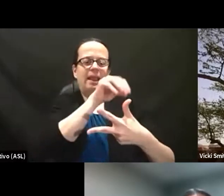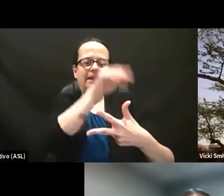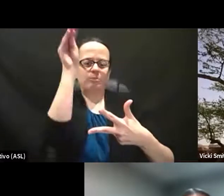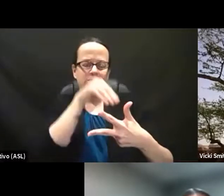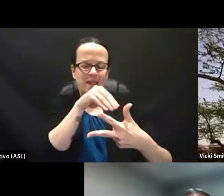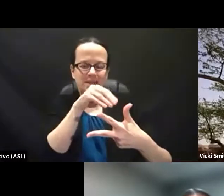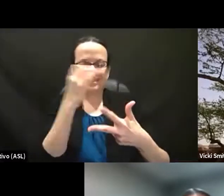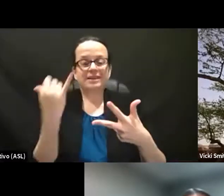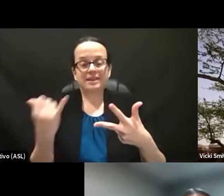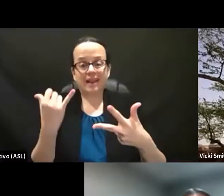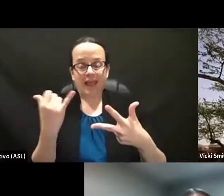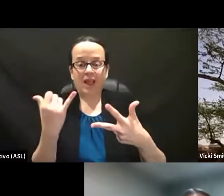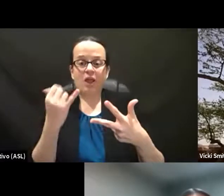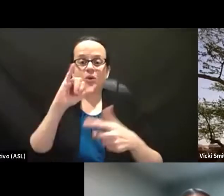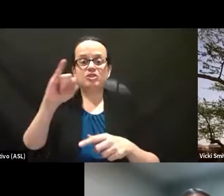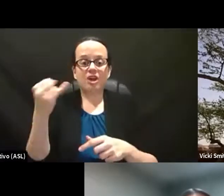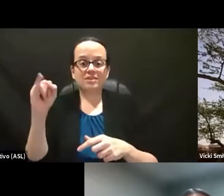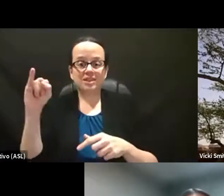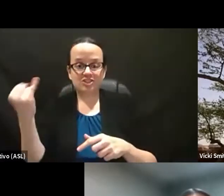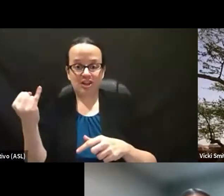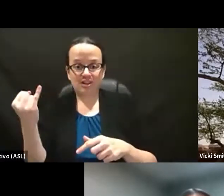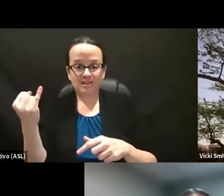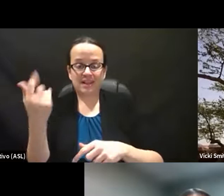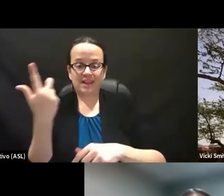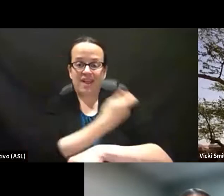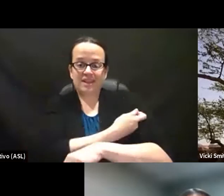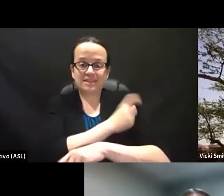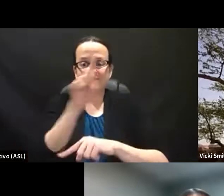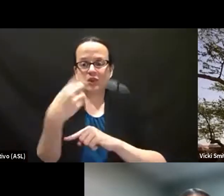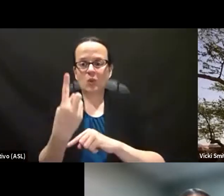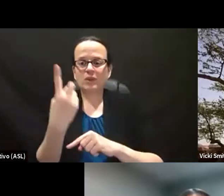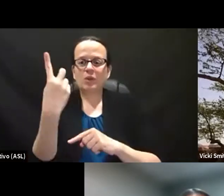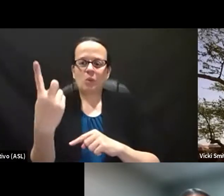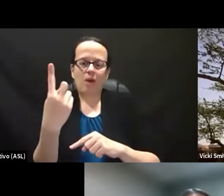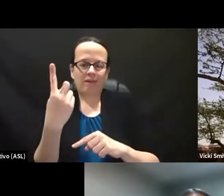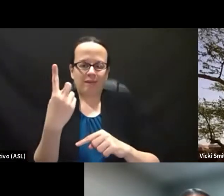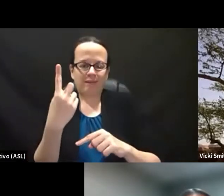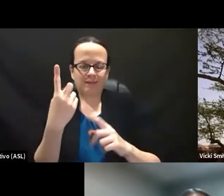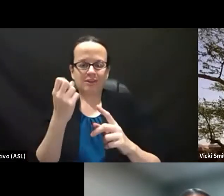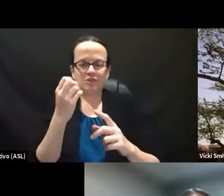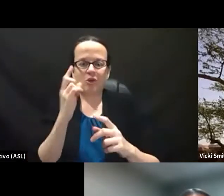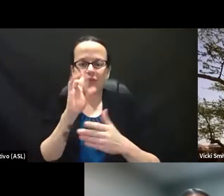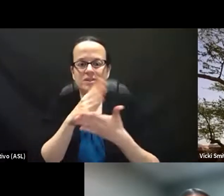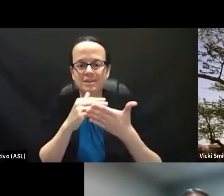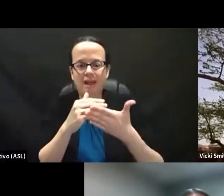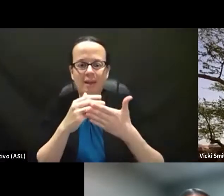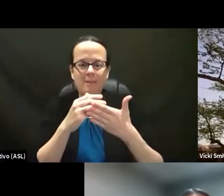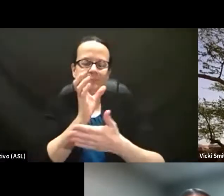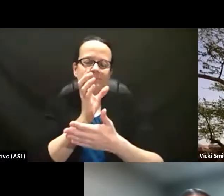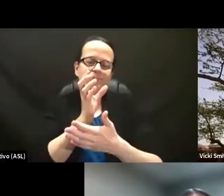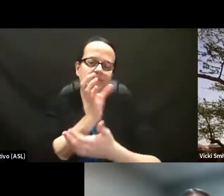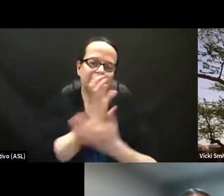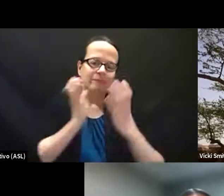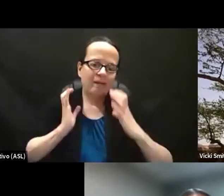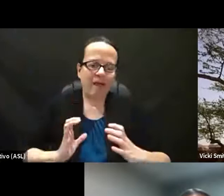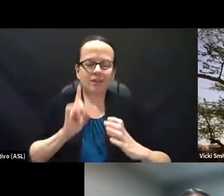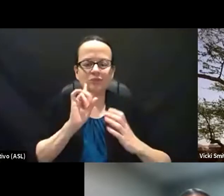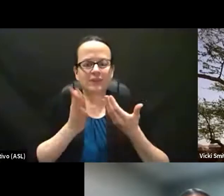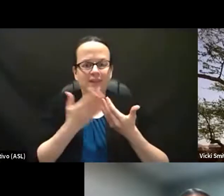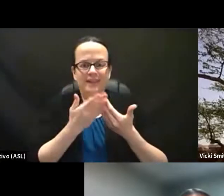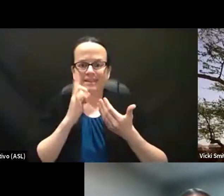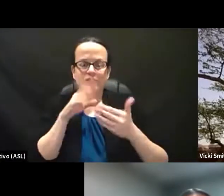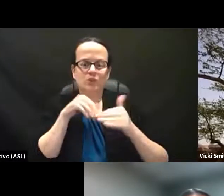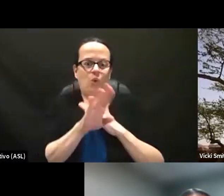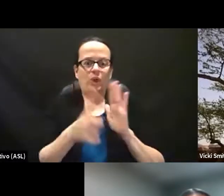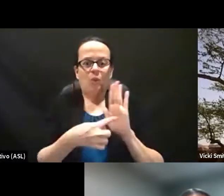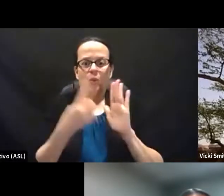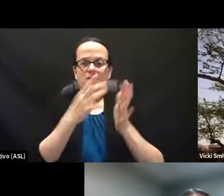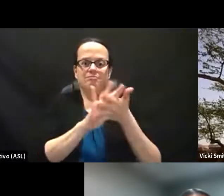Janice Hoffman (Pharm.D): That the Johnson and Johnson vaccine is only one dose so for some of your clients where that might be easier to only go in and once it may be the choice.